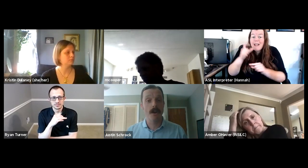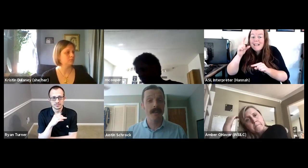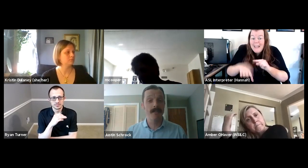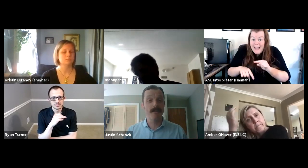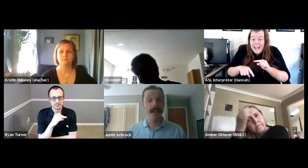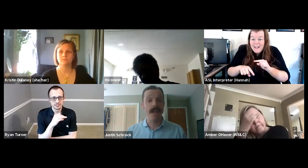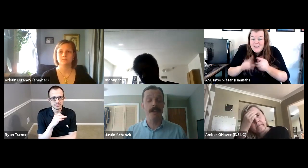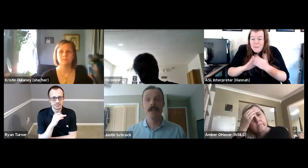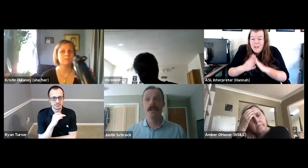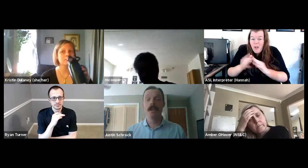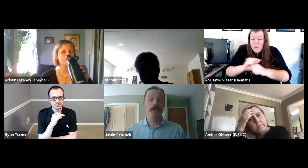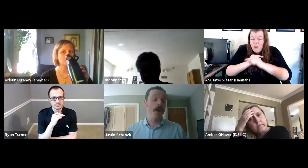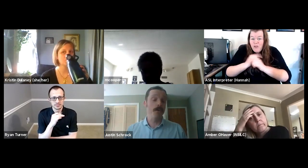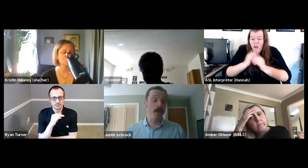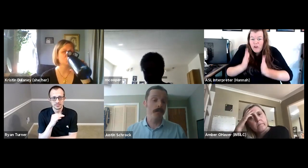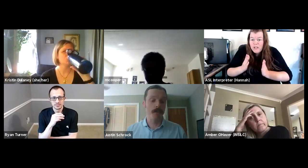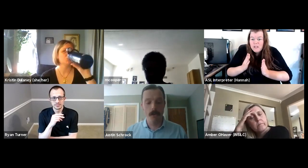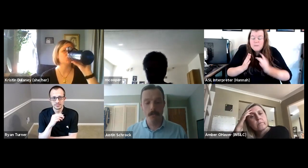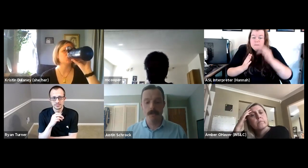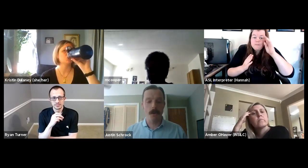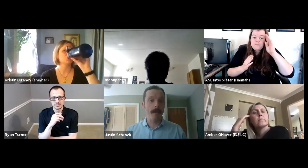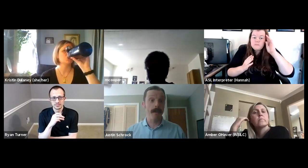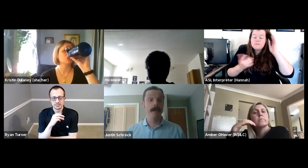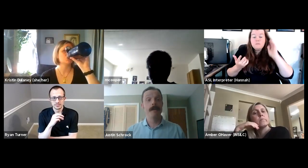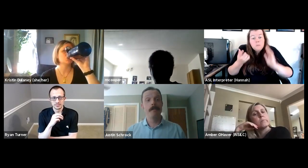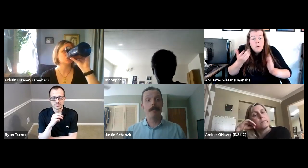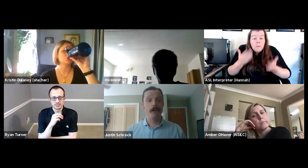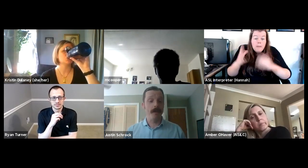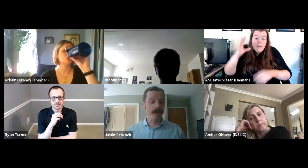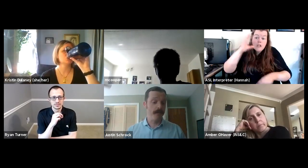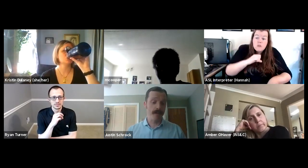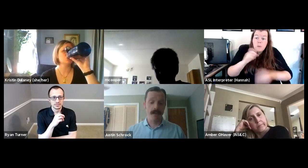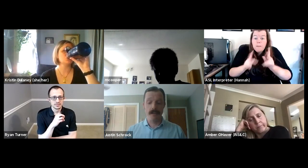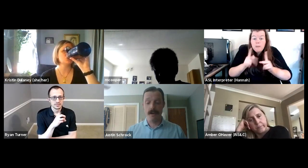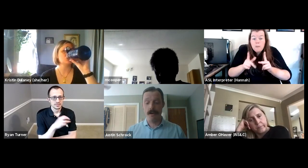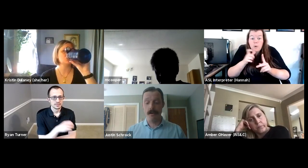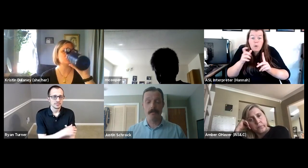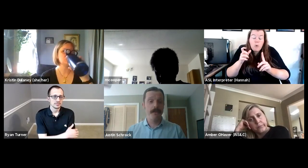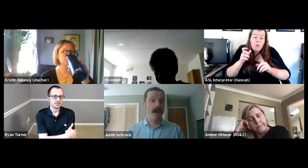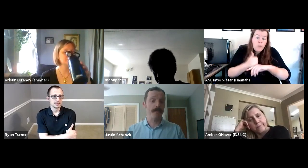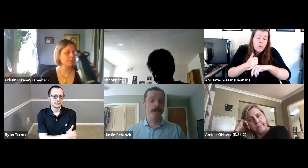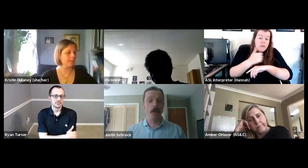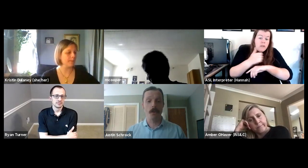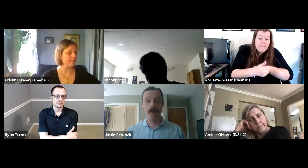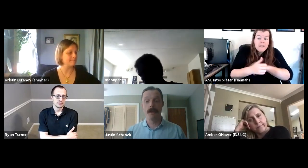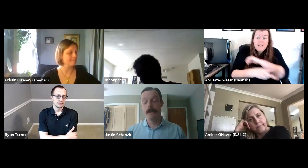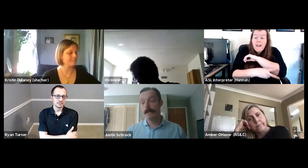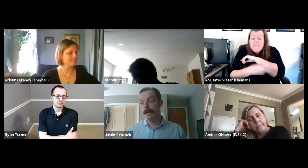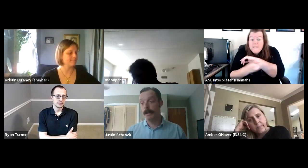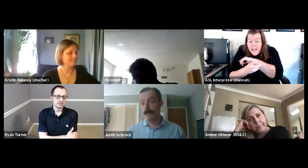guardians and you know you would presume you know maybe people who've been convicted of theft or uh